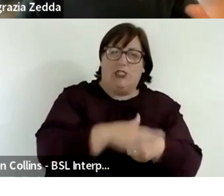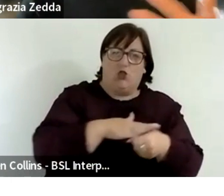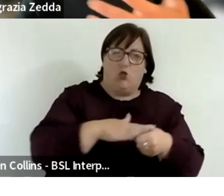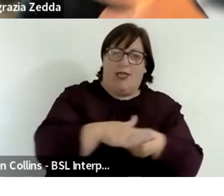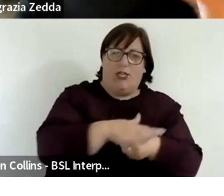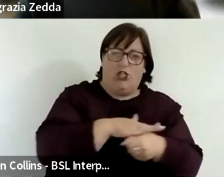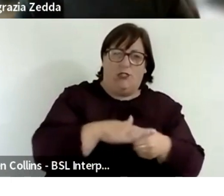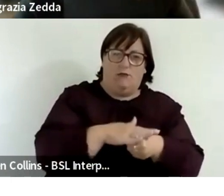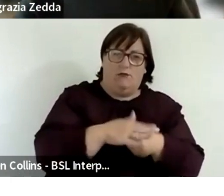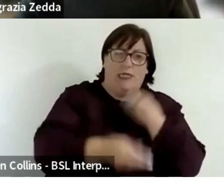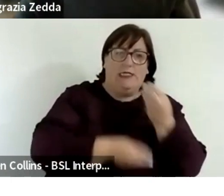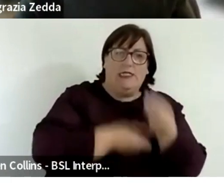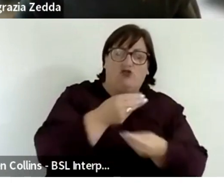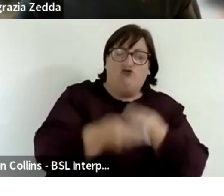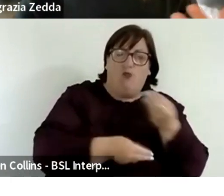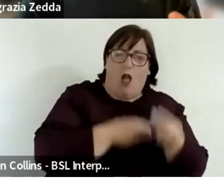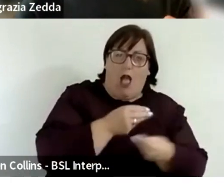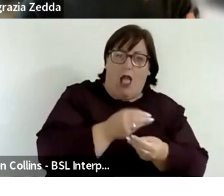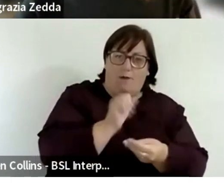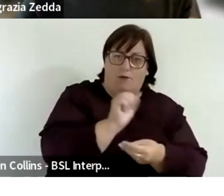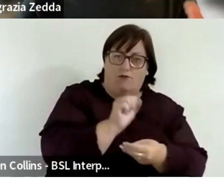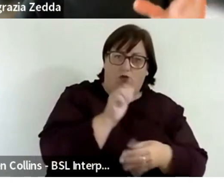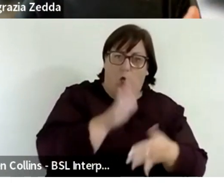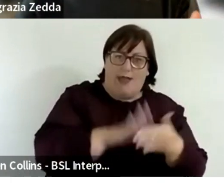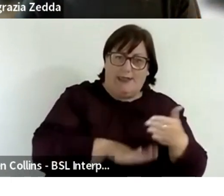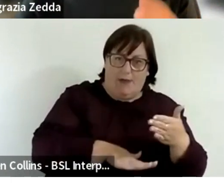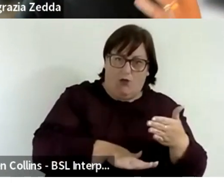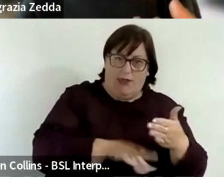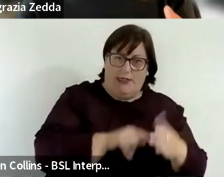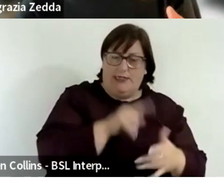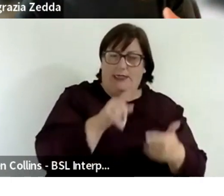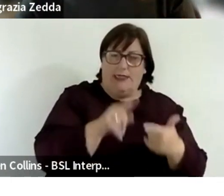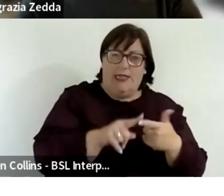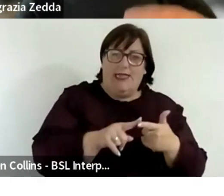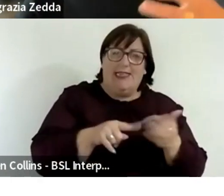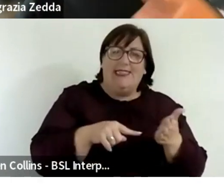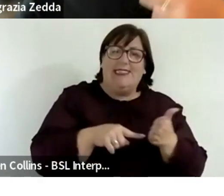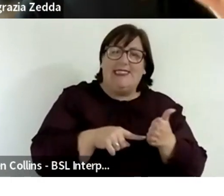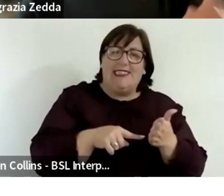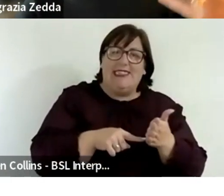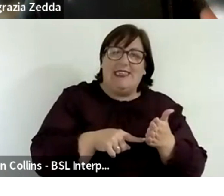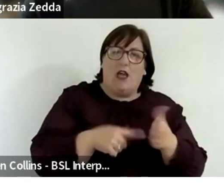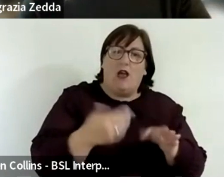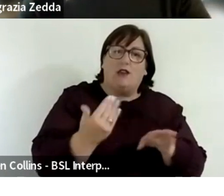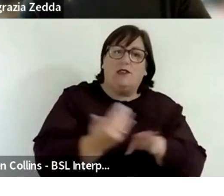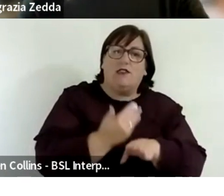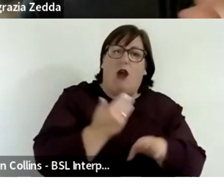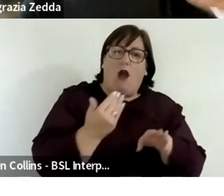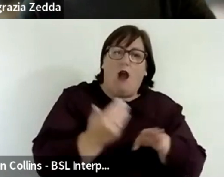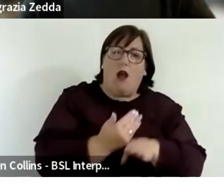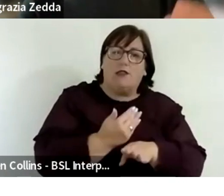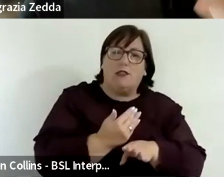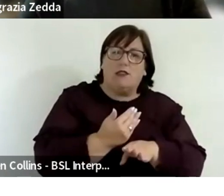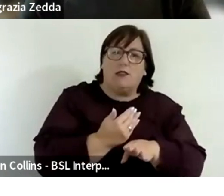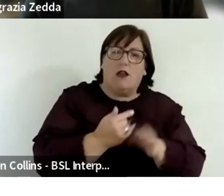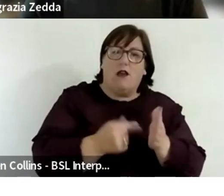you give a context of your experience. T is for task, what was the requirement, what was asked of you?